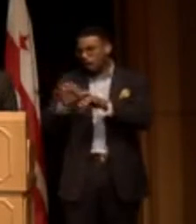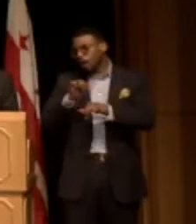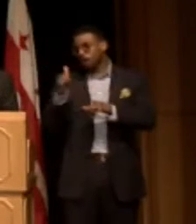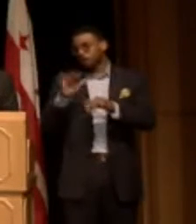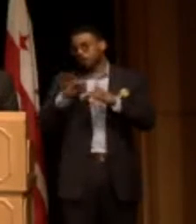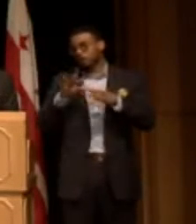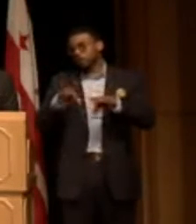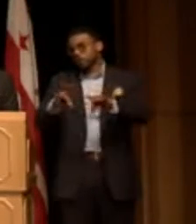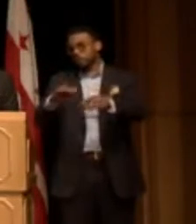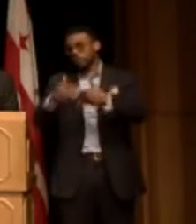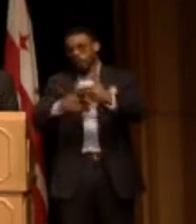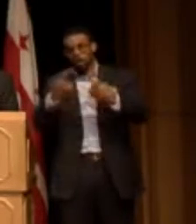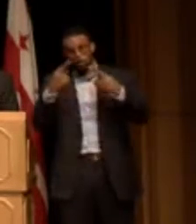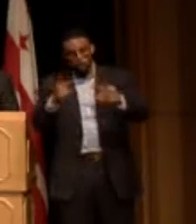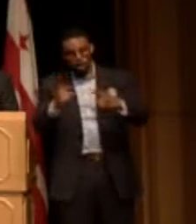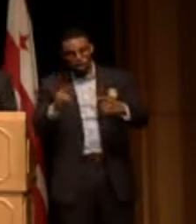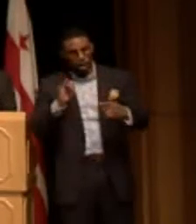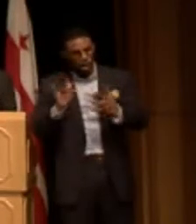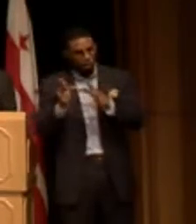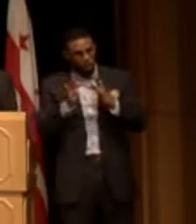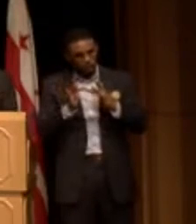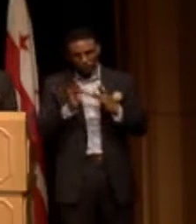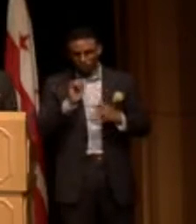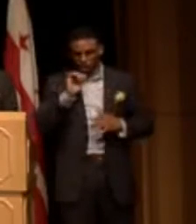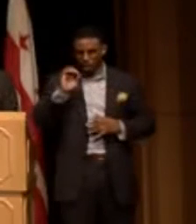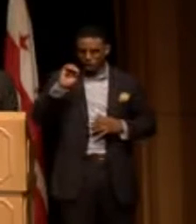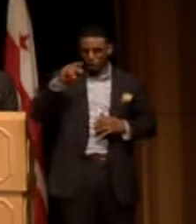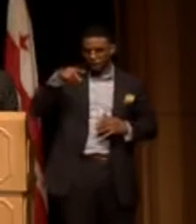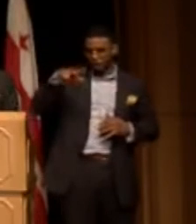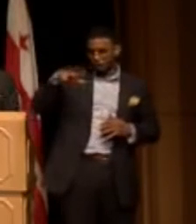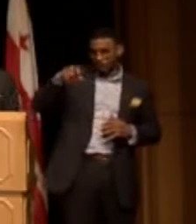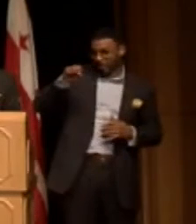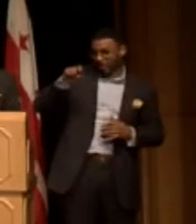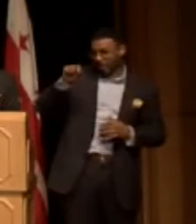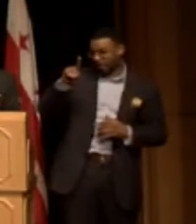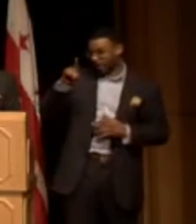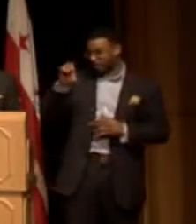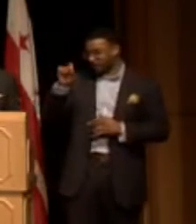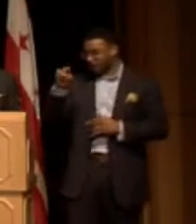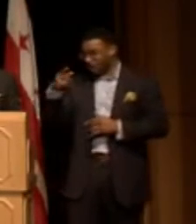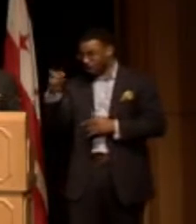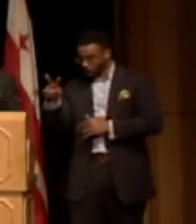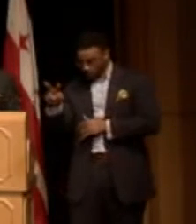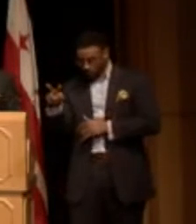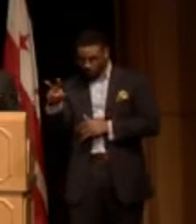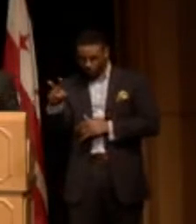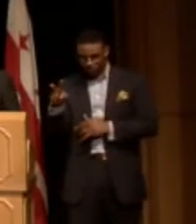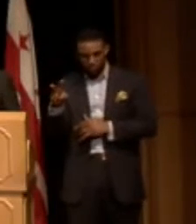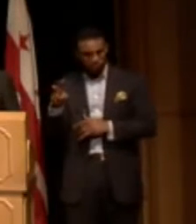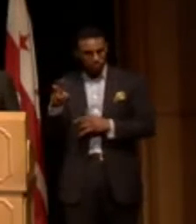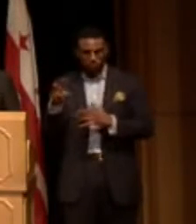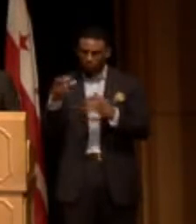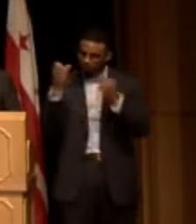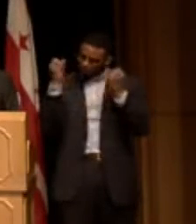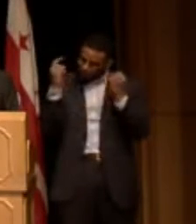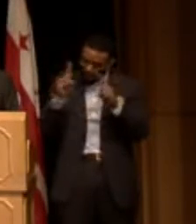PROCUREMENT PROCESS WORKS AT OUR WEBSITE WHICH IS OP3.DC.GOV. WE PLAN TO HAVE A LOT OF OPPORTUNITIES FOR LOCAL